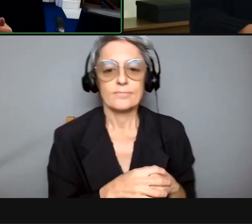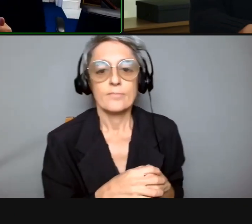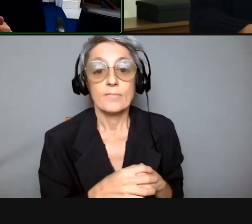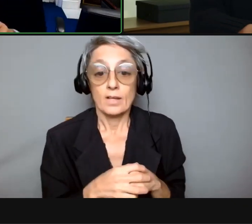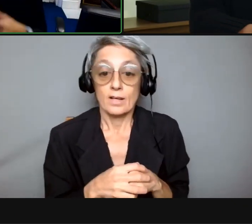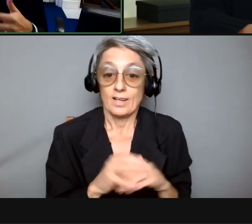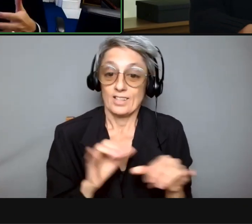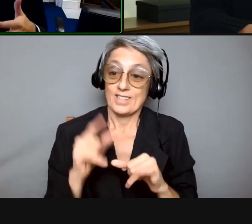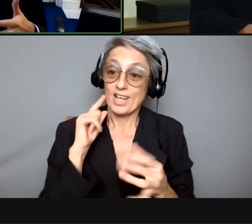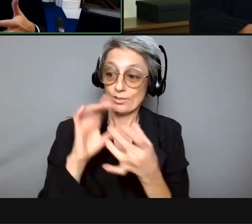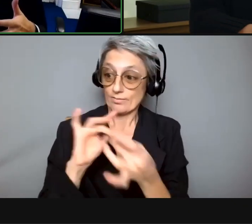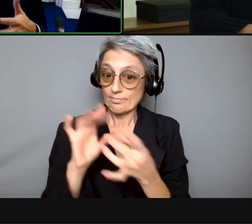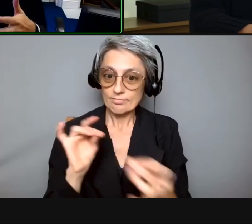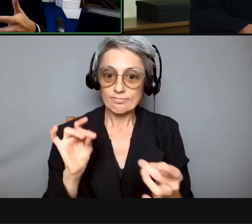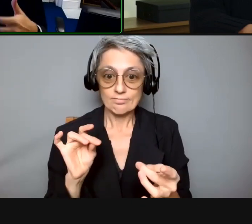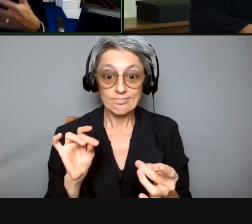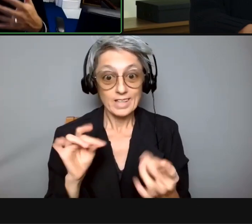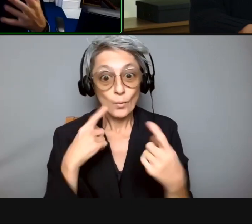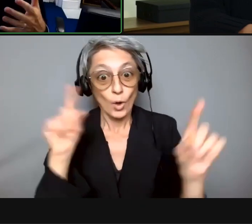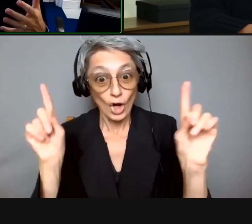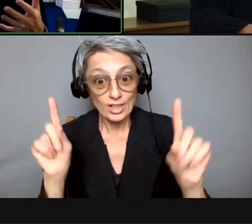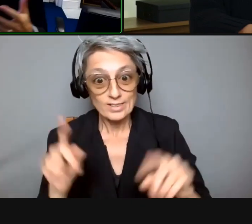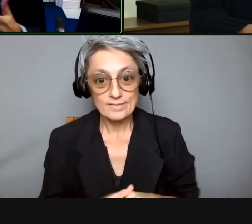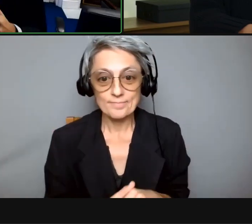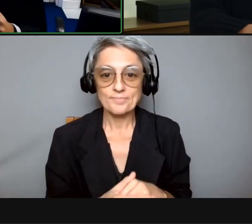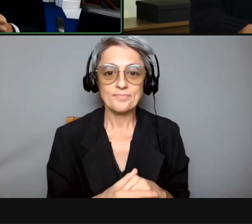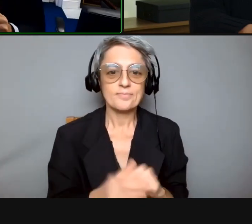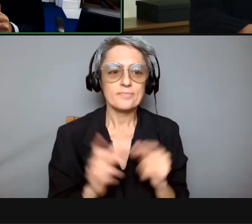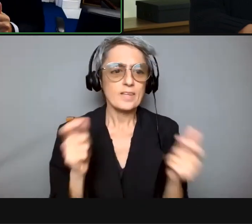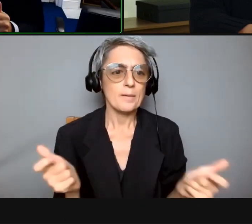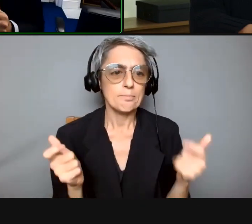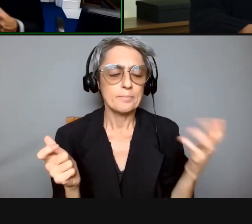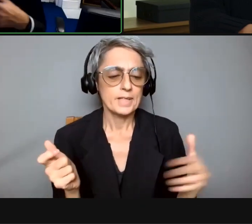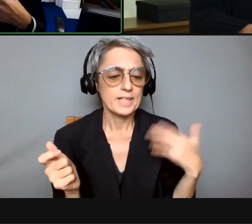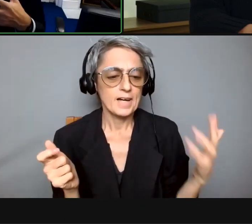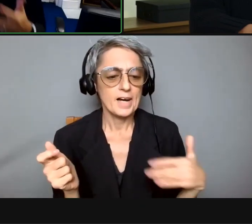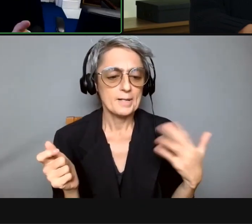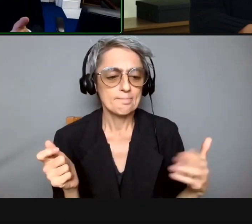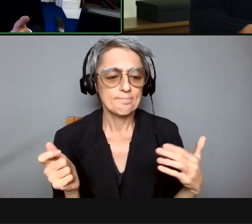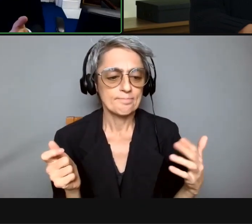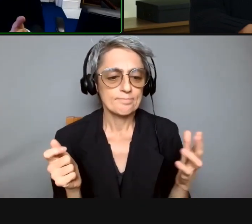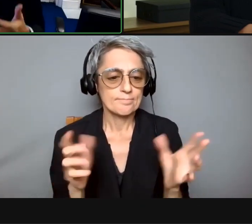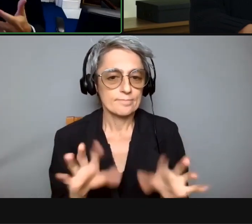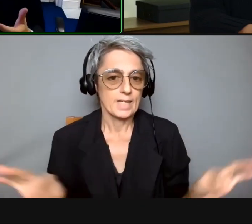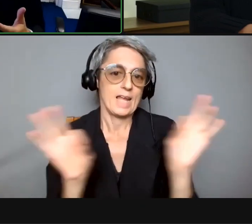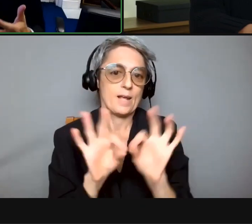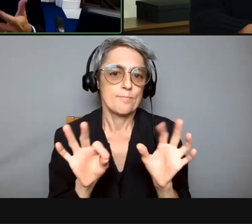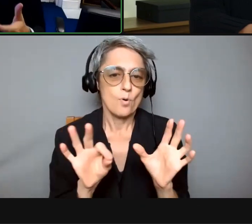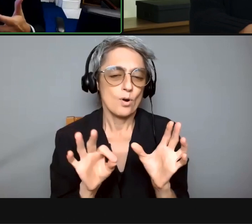that it works with a big important market signal like an apple goes out